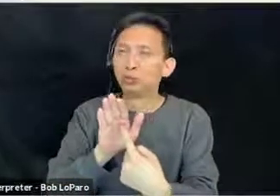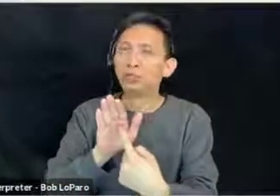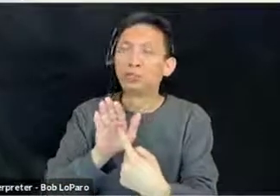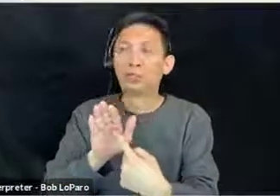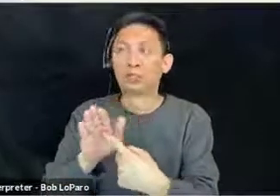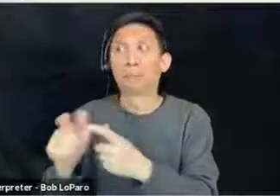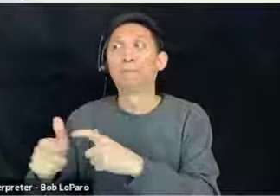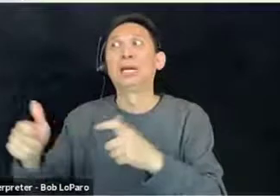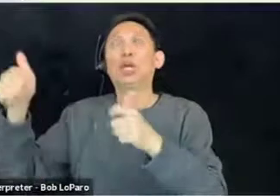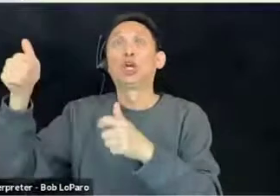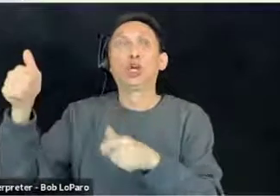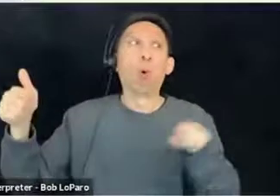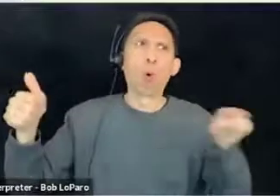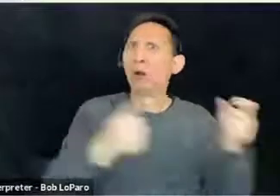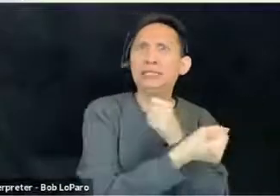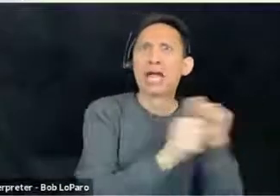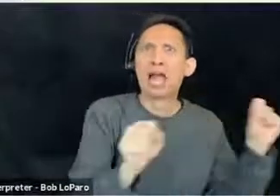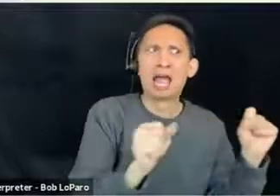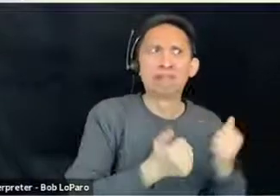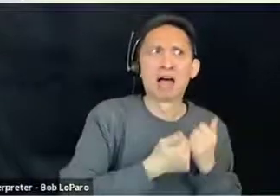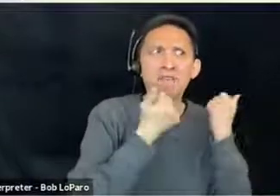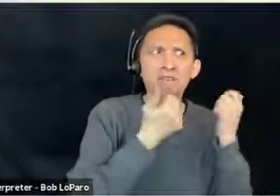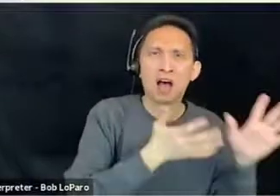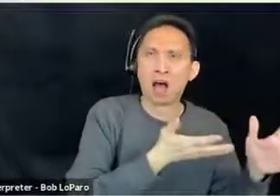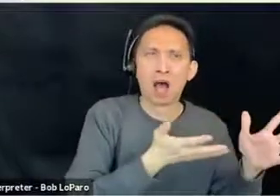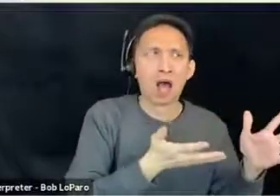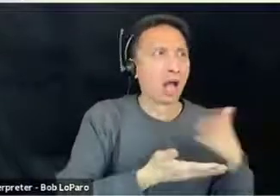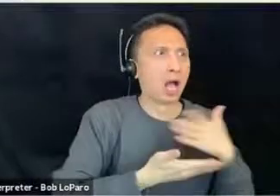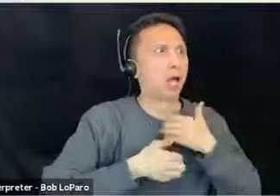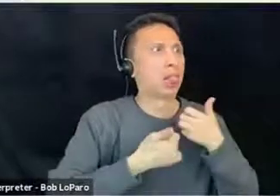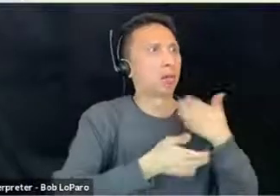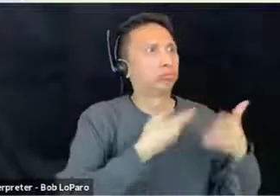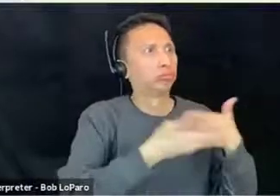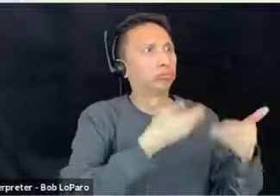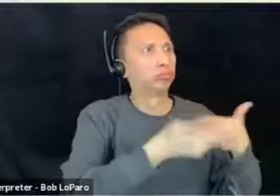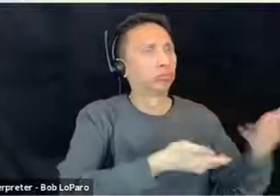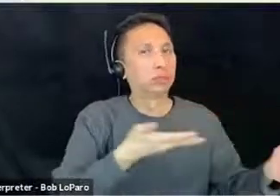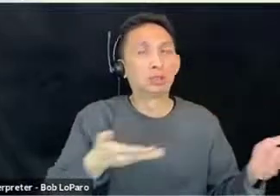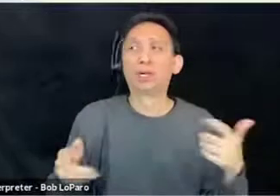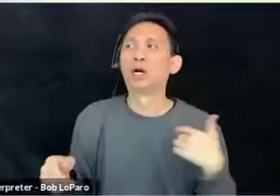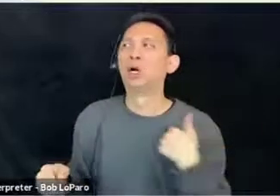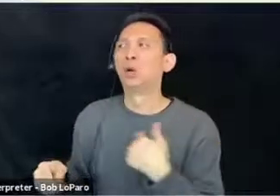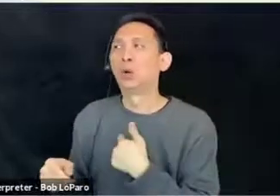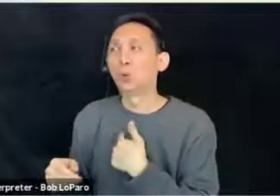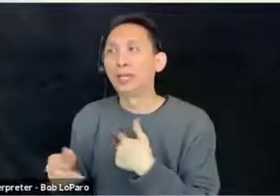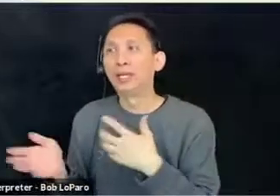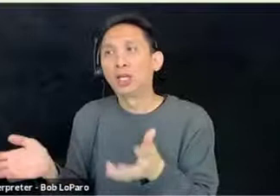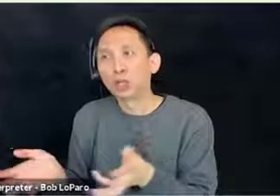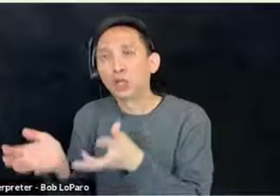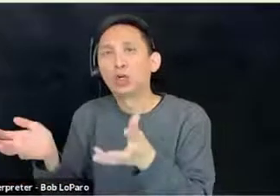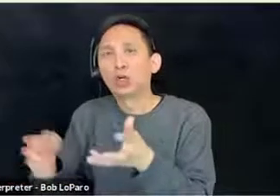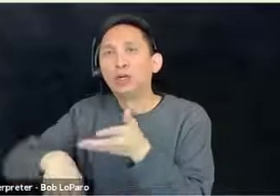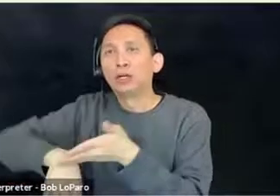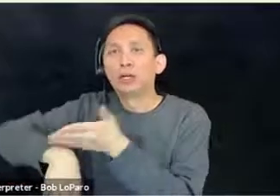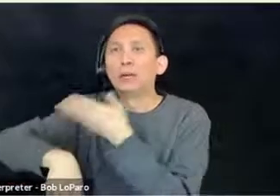but we're very happy that many states are doing this. And here is a map.